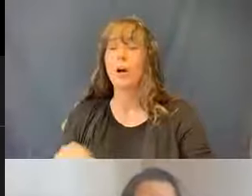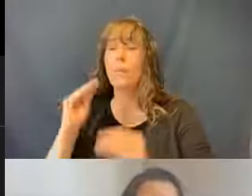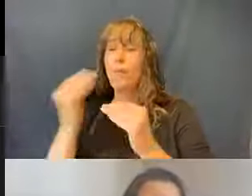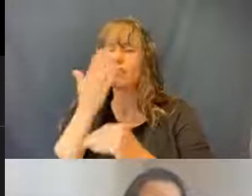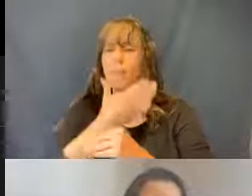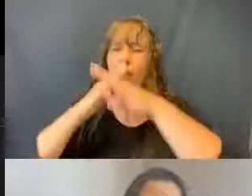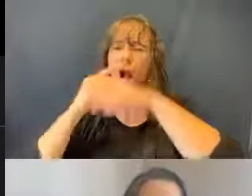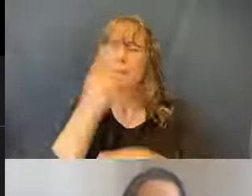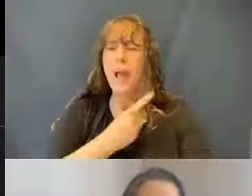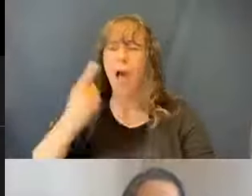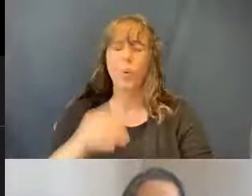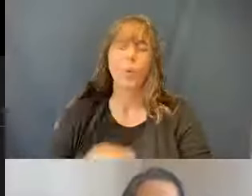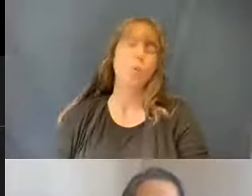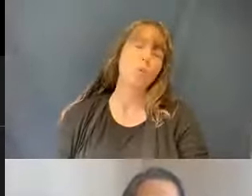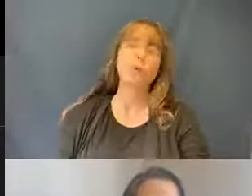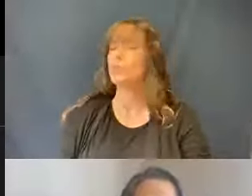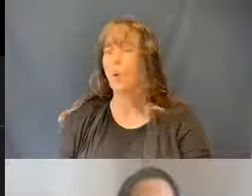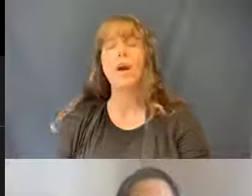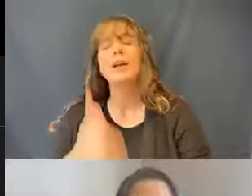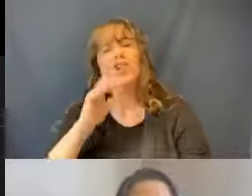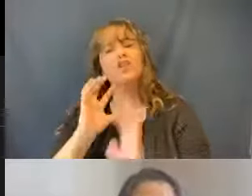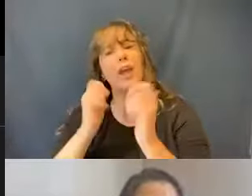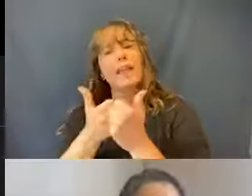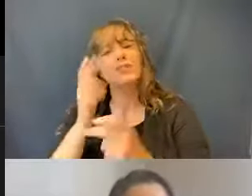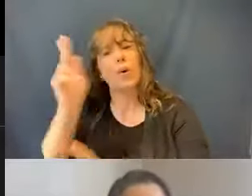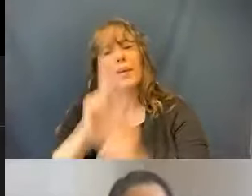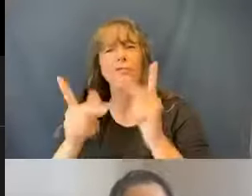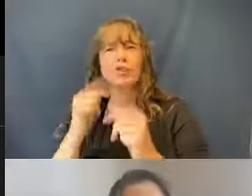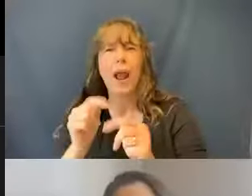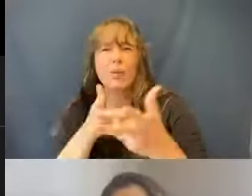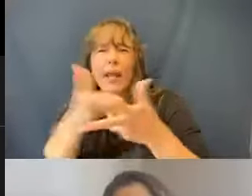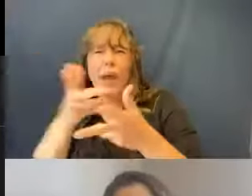for those of us that have to try to interact with people with beards that come down over